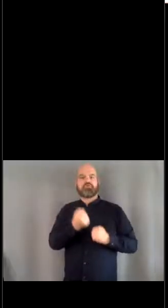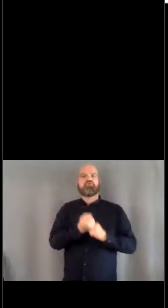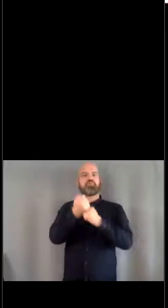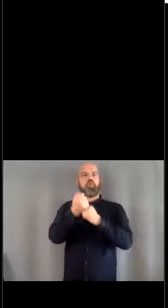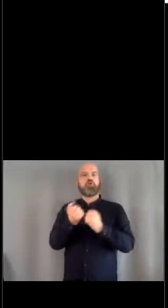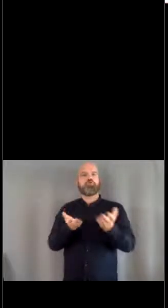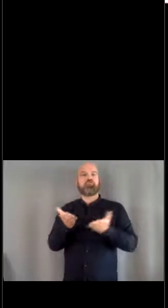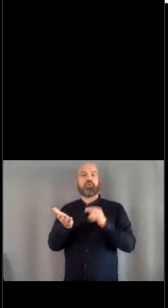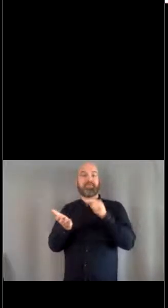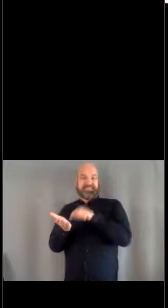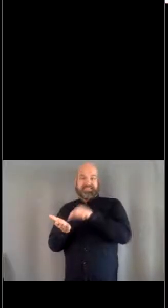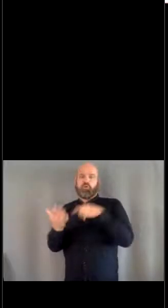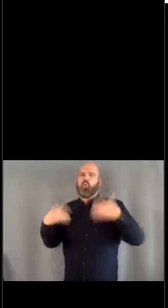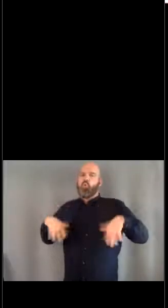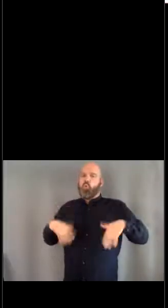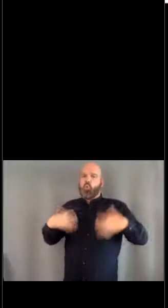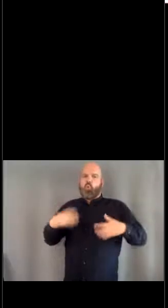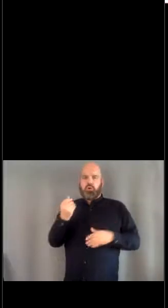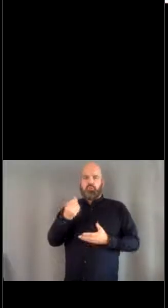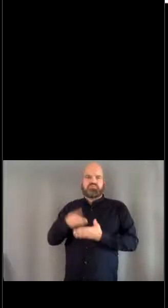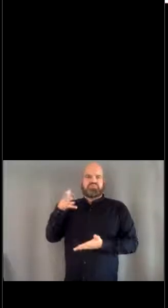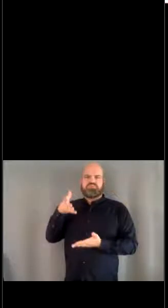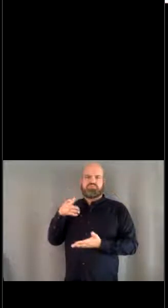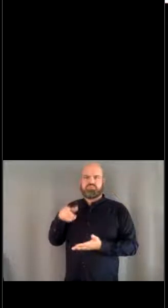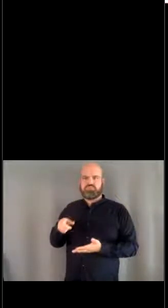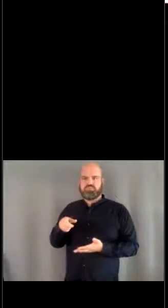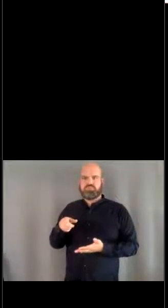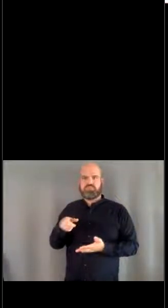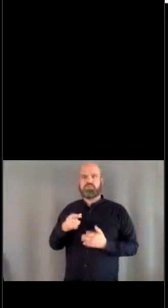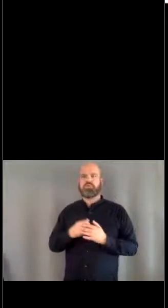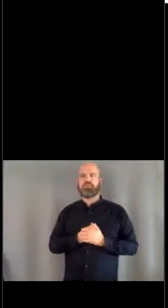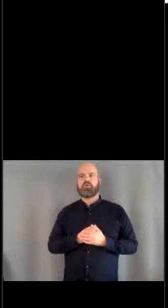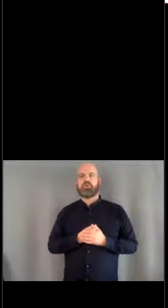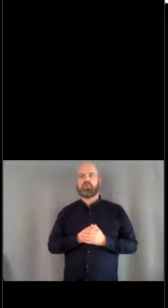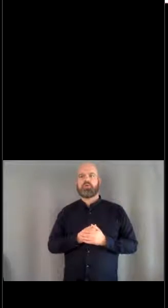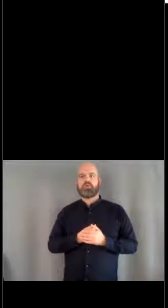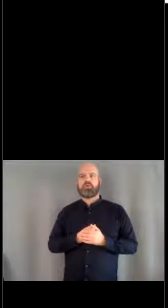Then notice that the first two columns have nothing to do with income level.